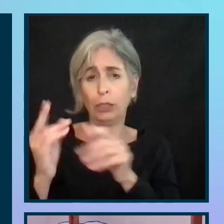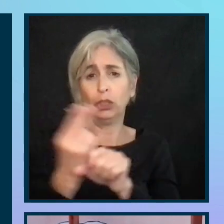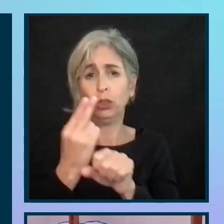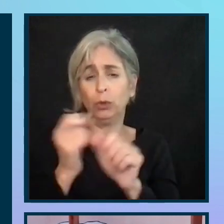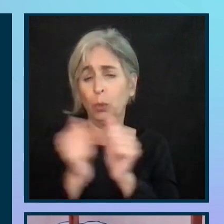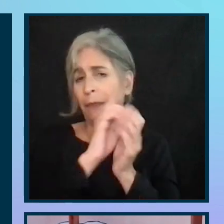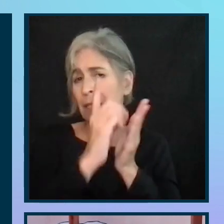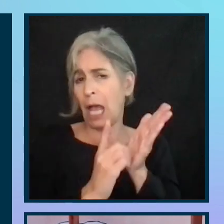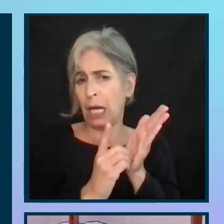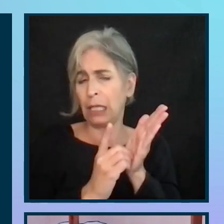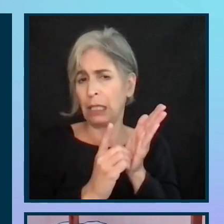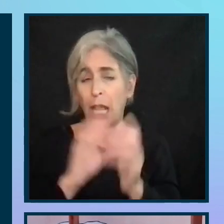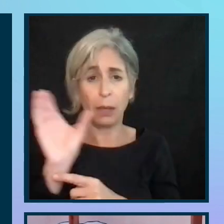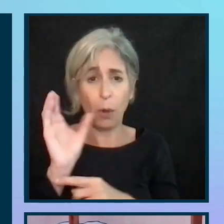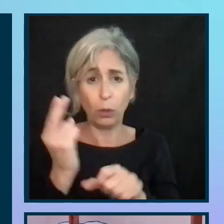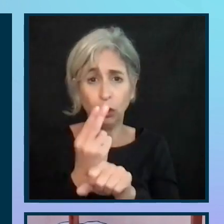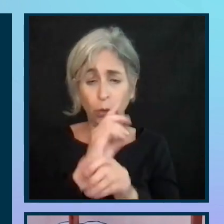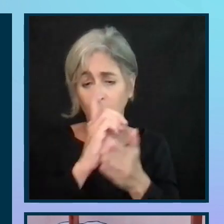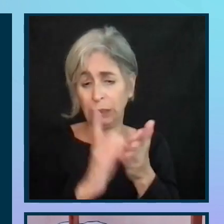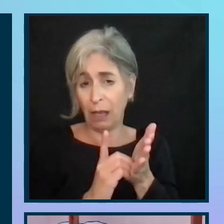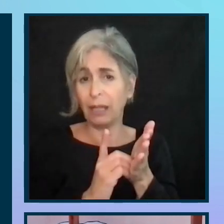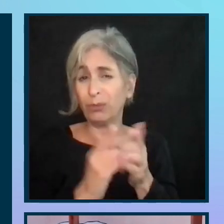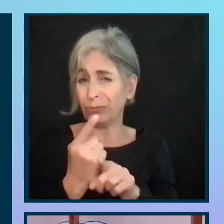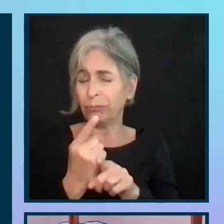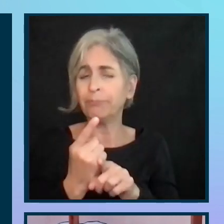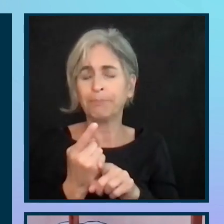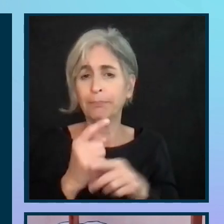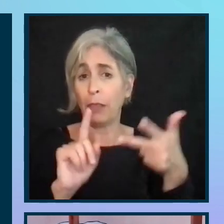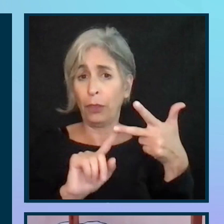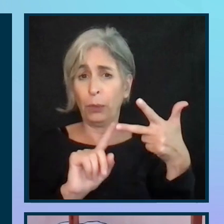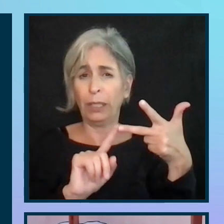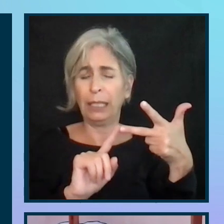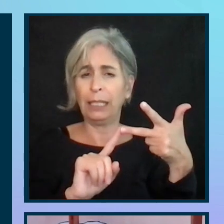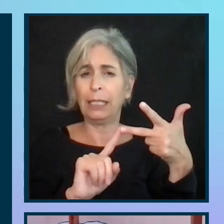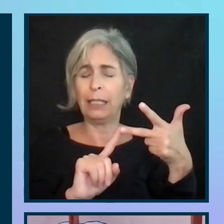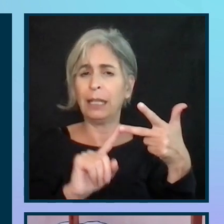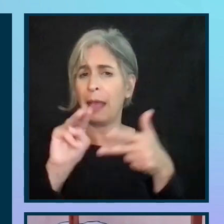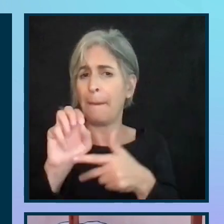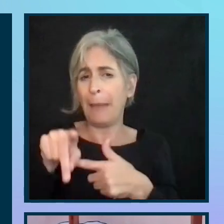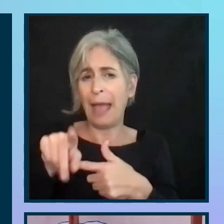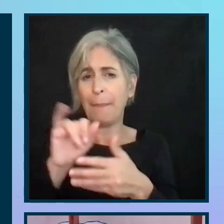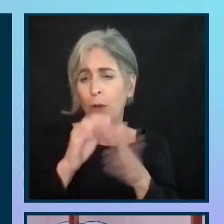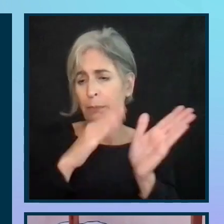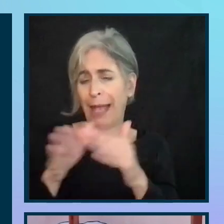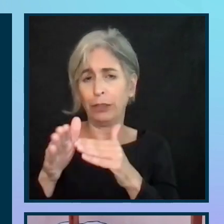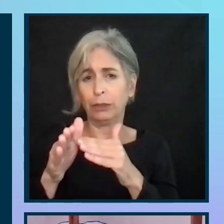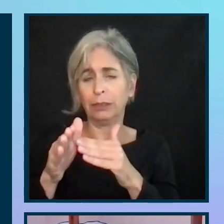components used in the designs, right? Step three would be to map those patterns and components to AC